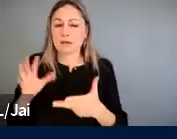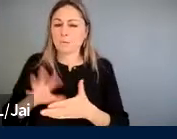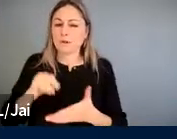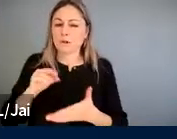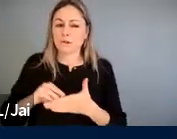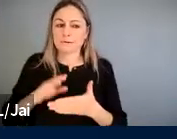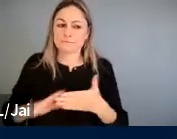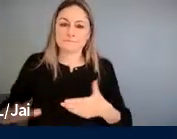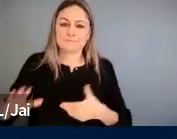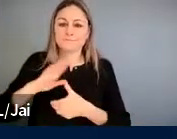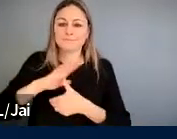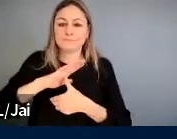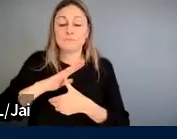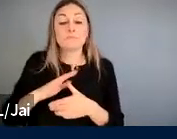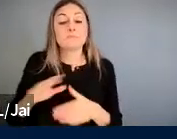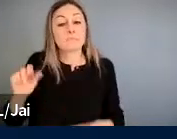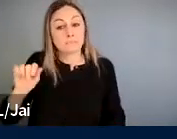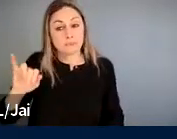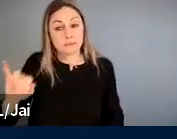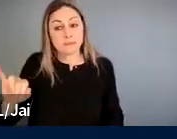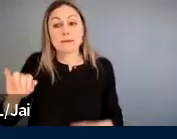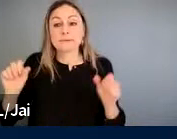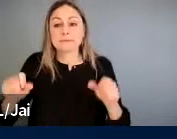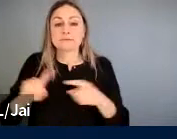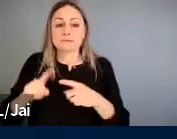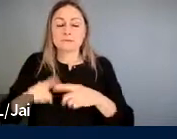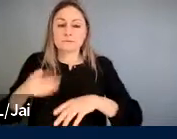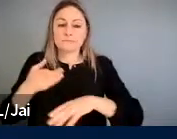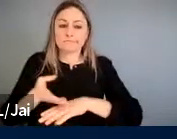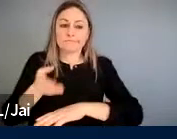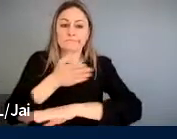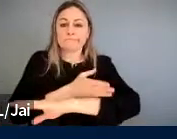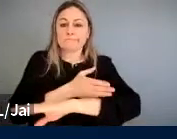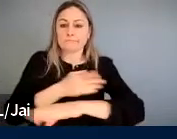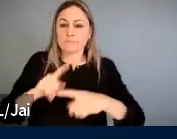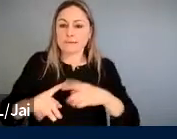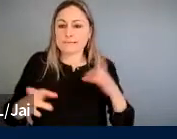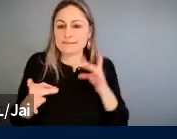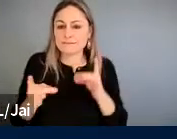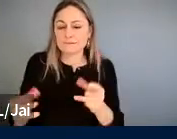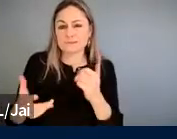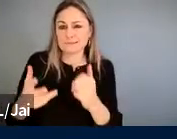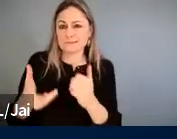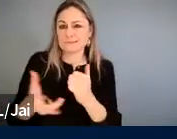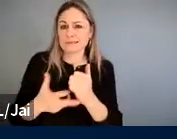that AI has potential to increase efficiency, saving time that would be needed for manual